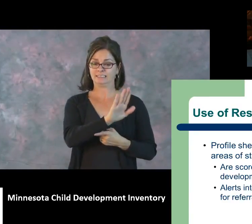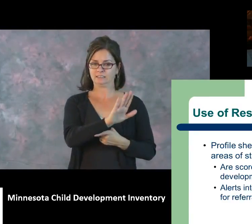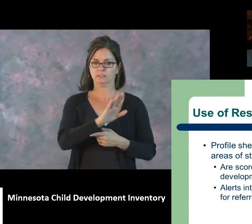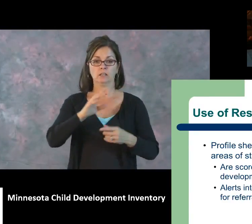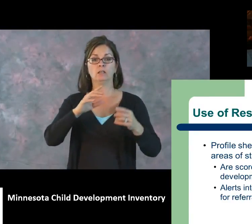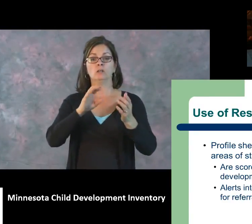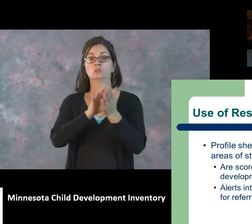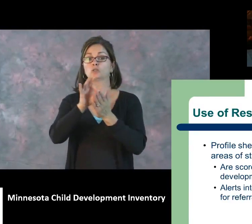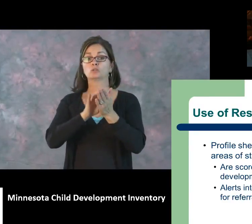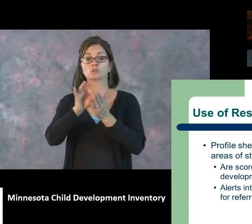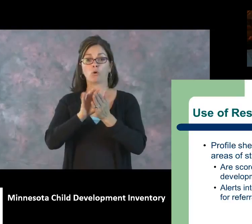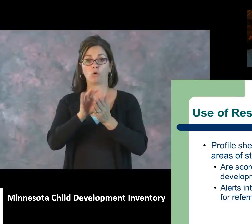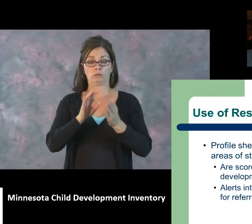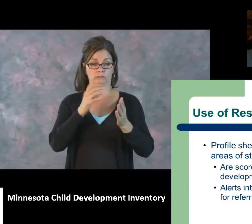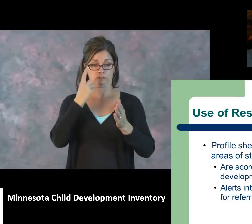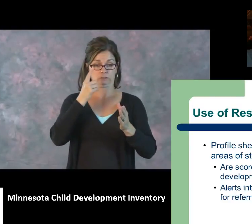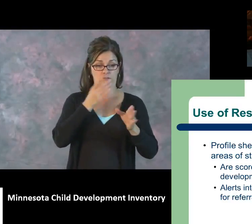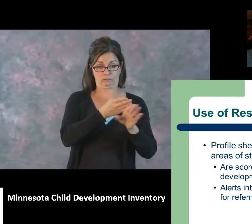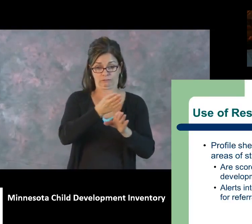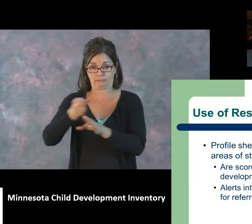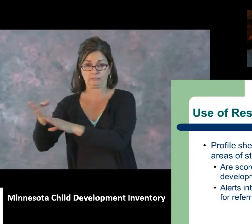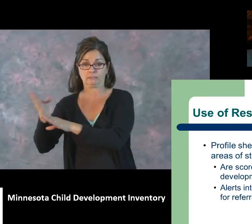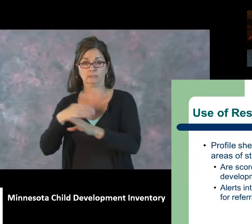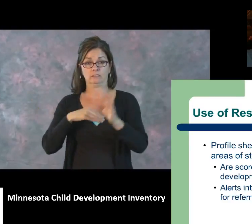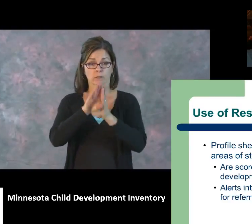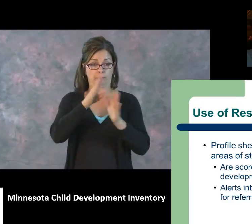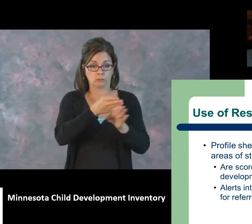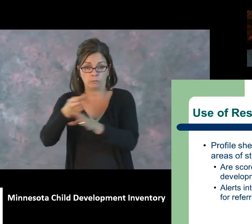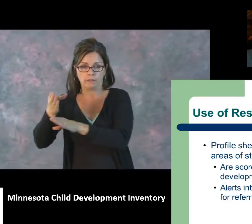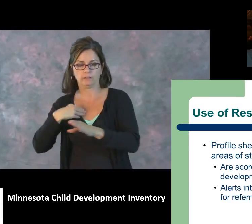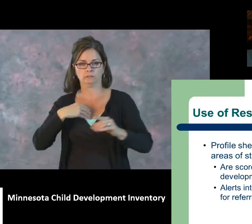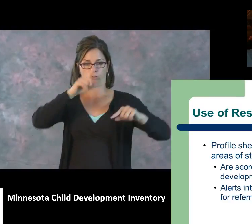across developmental domains, where he seemed to have a very specific deficit